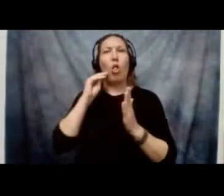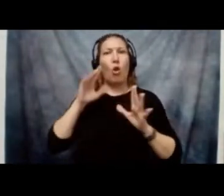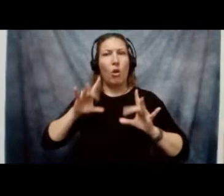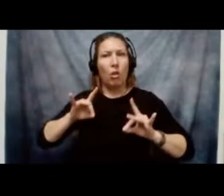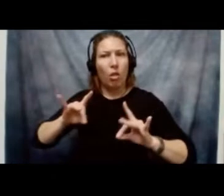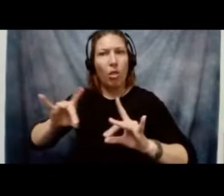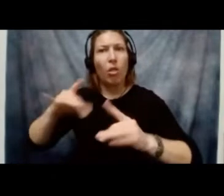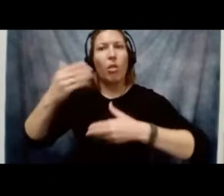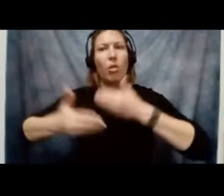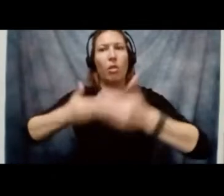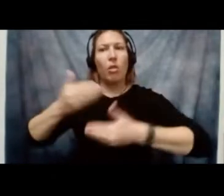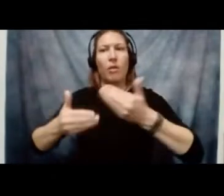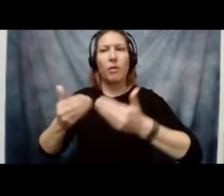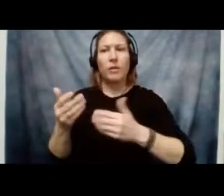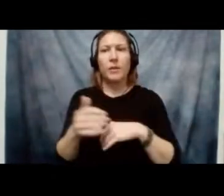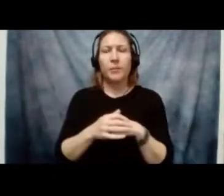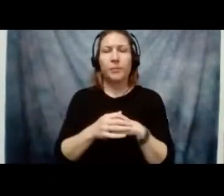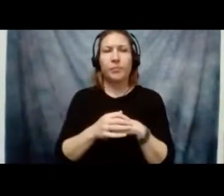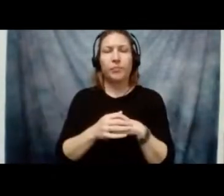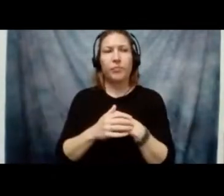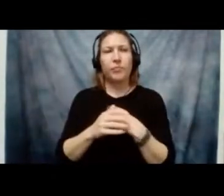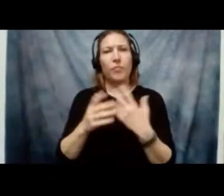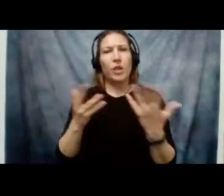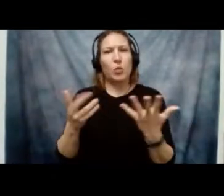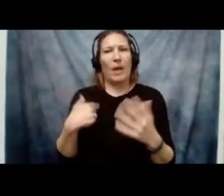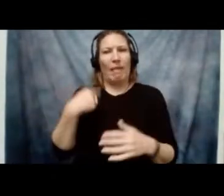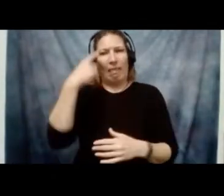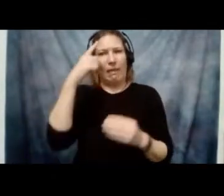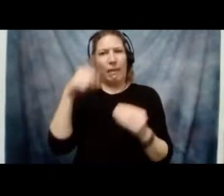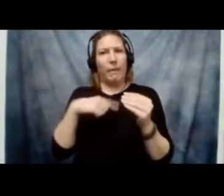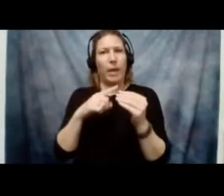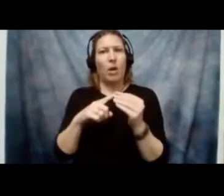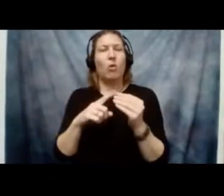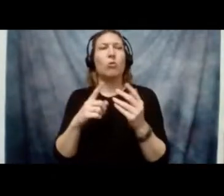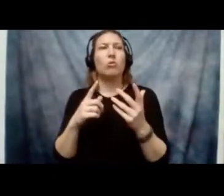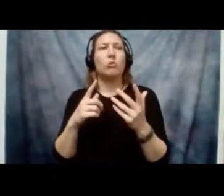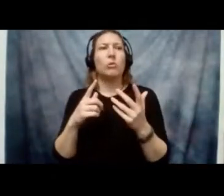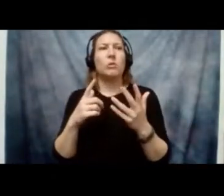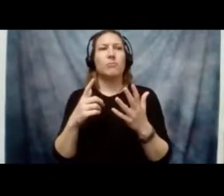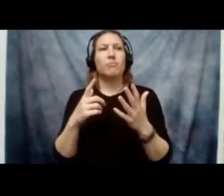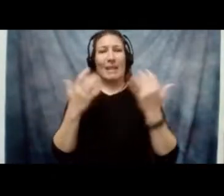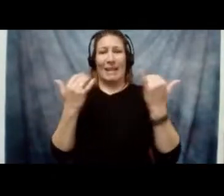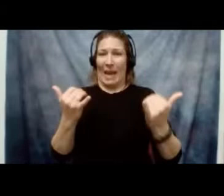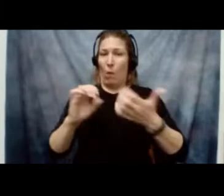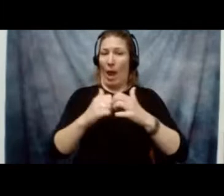who i'm thinking about has changed right and consider more than just common disabilities and